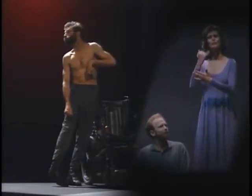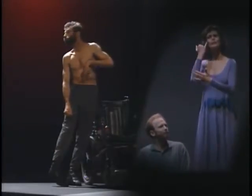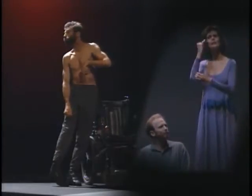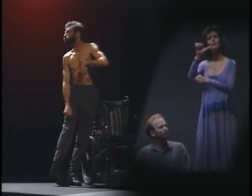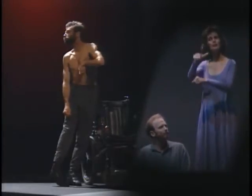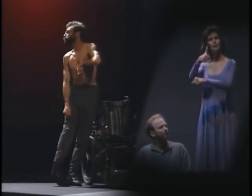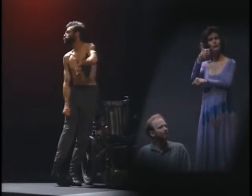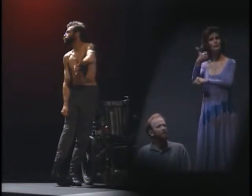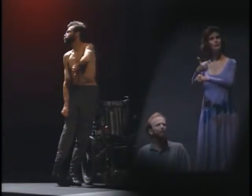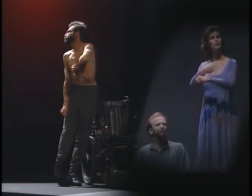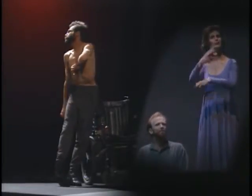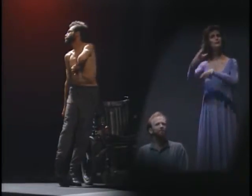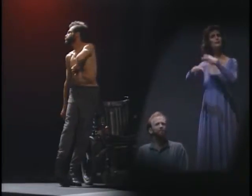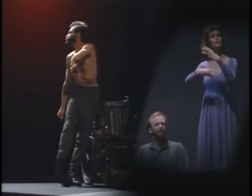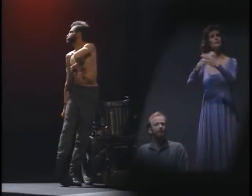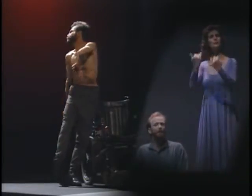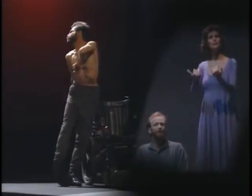world people are beginning to realize they're